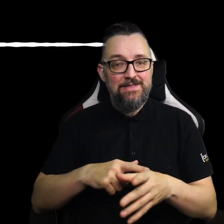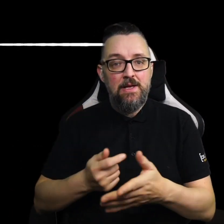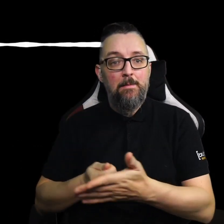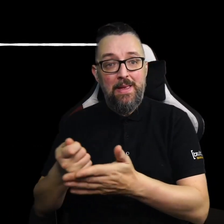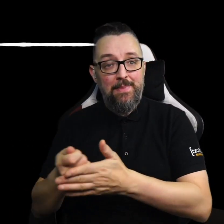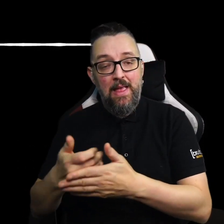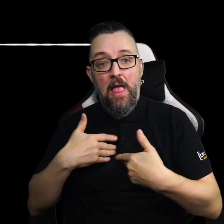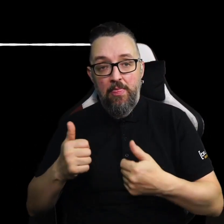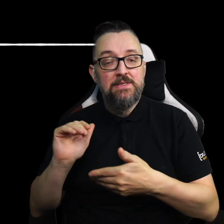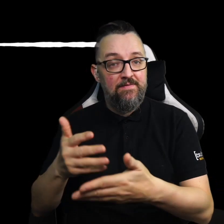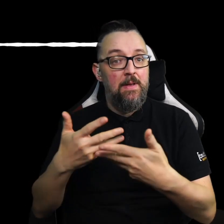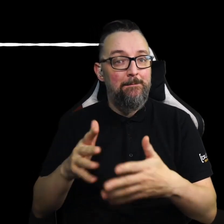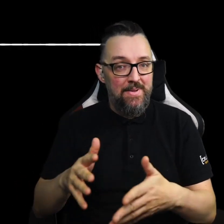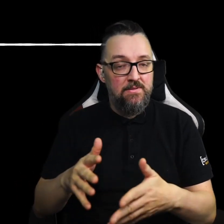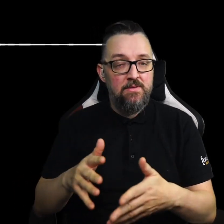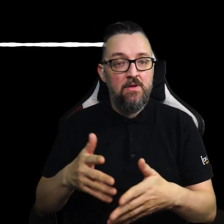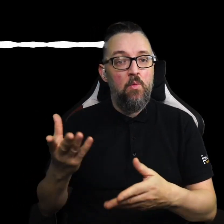NHS health surcharge along with my National Insurance contributions.